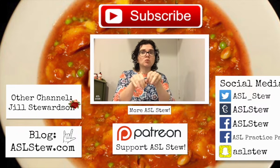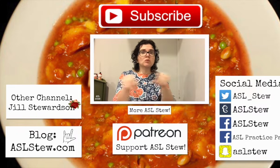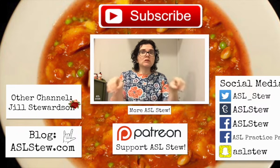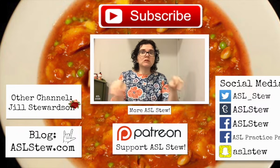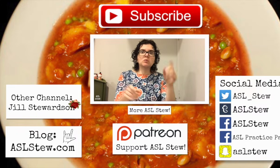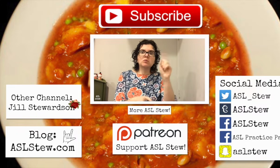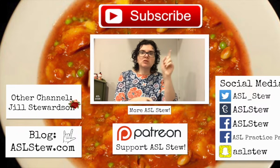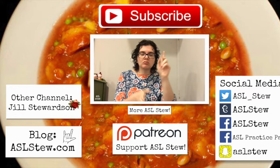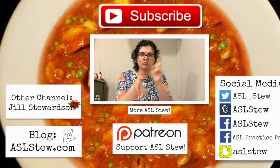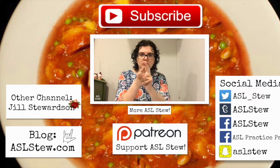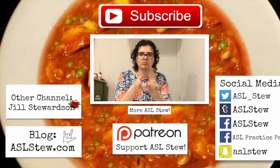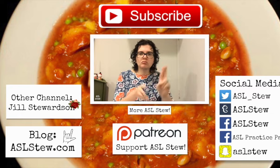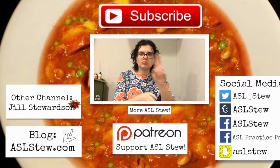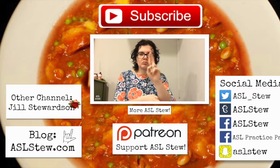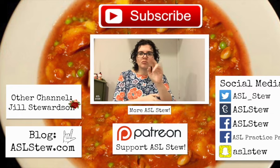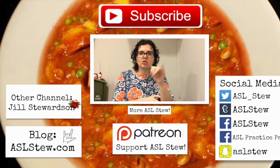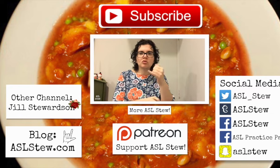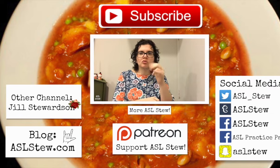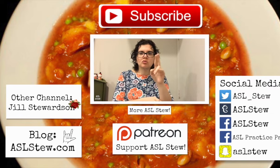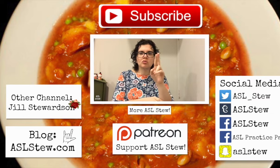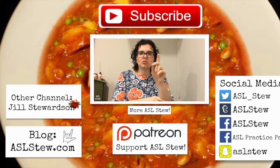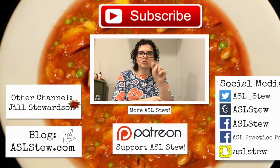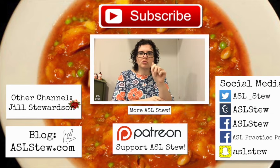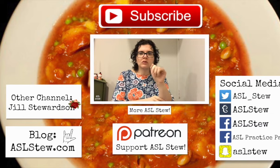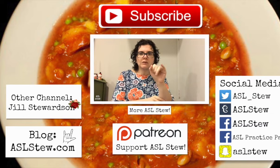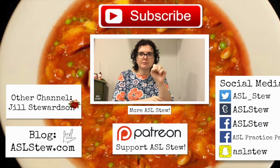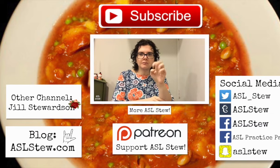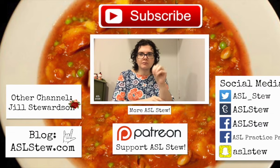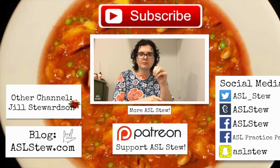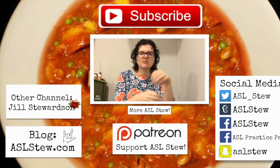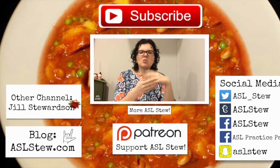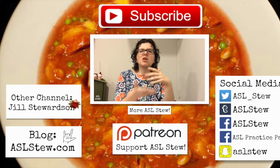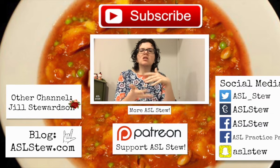She received her BA degree from the university....